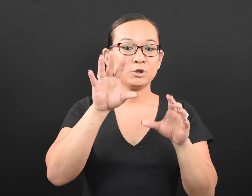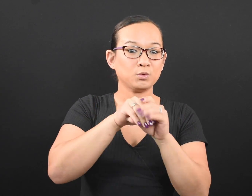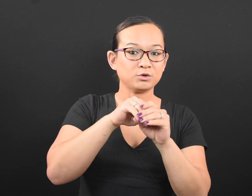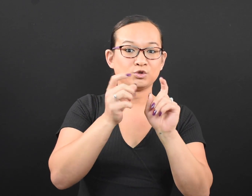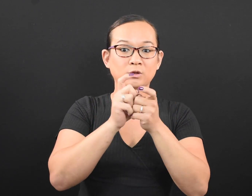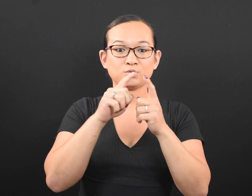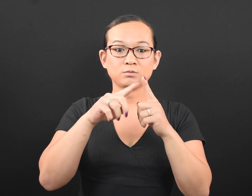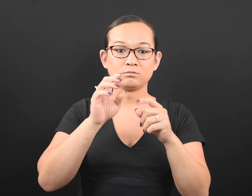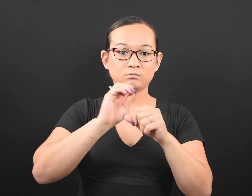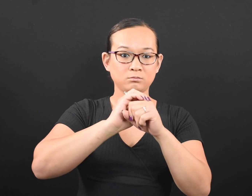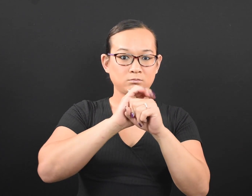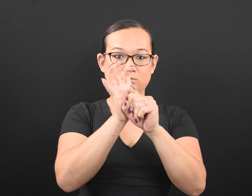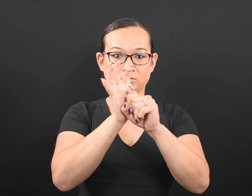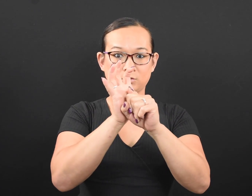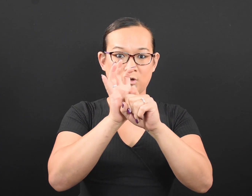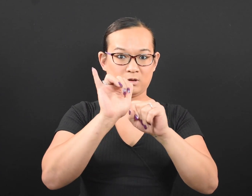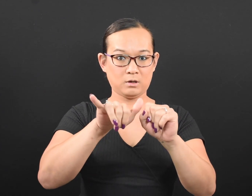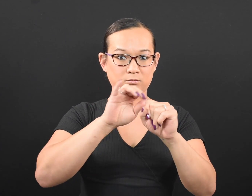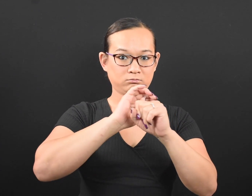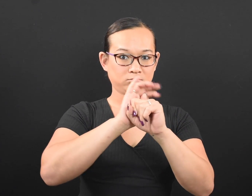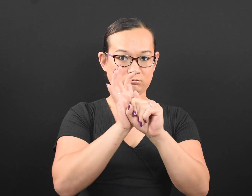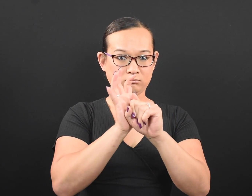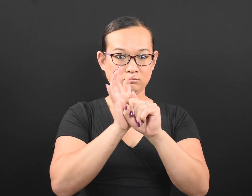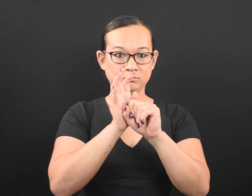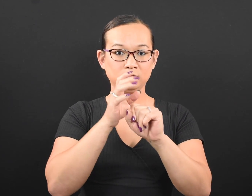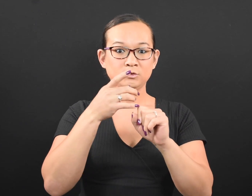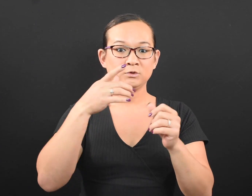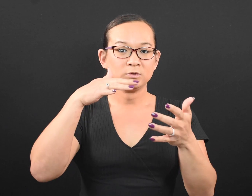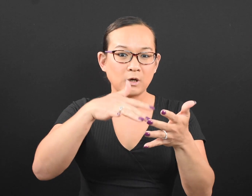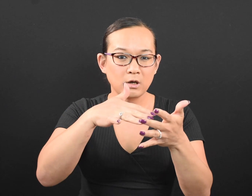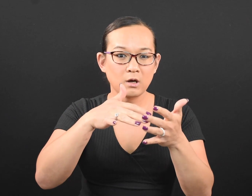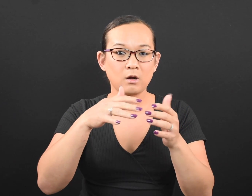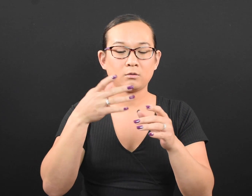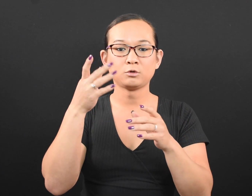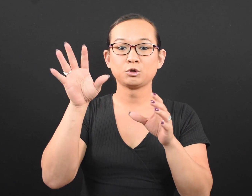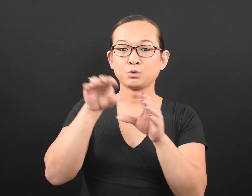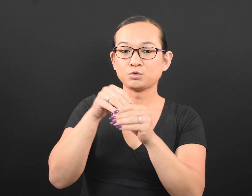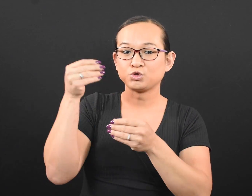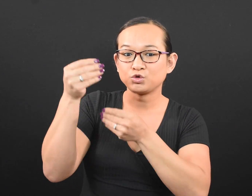the virus, including changes to the spikes on the surface of the virus. These studies,